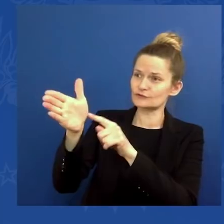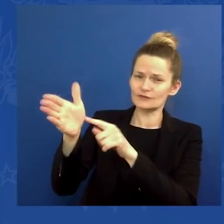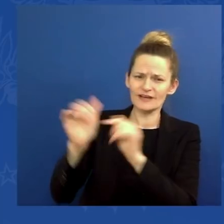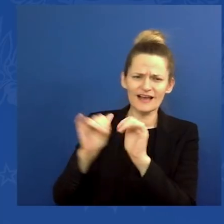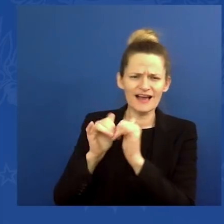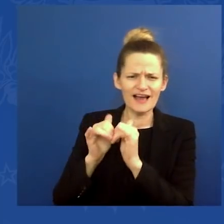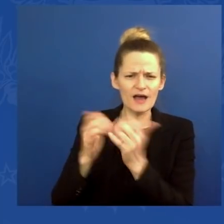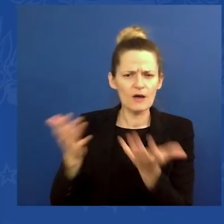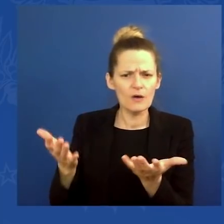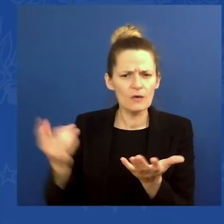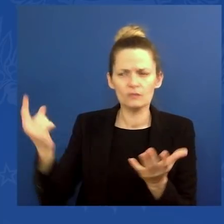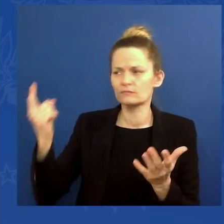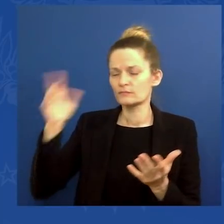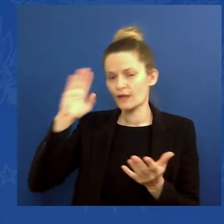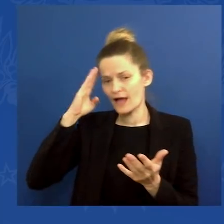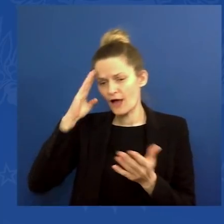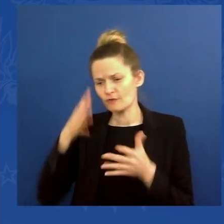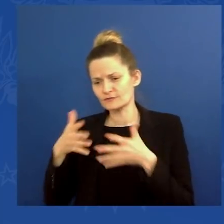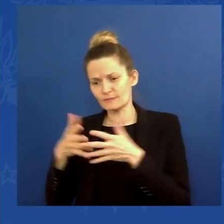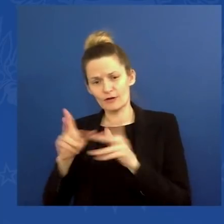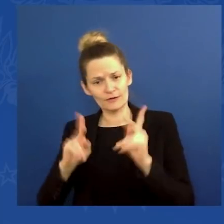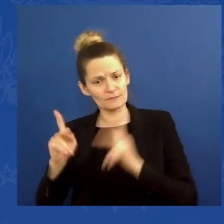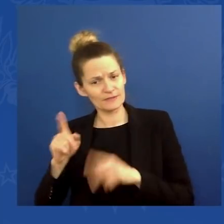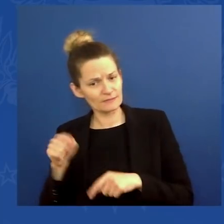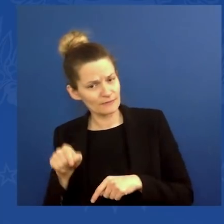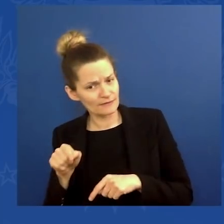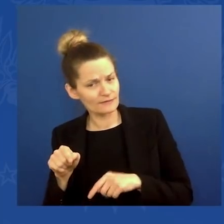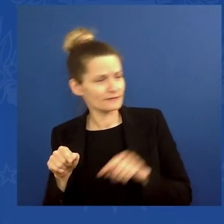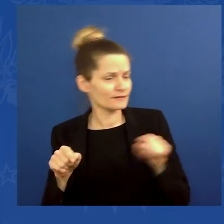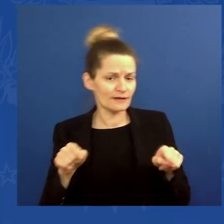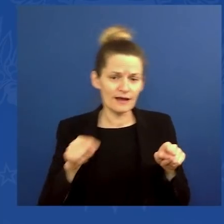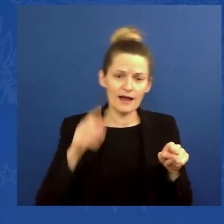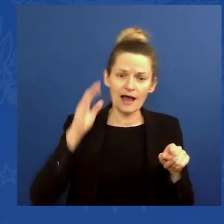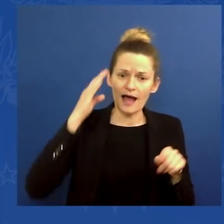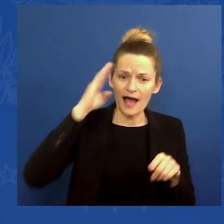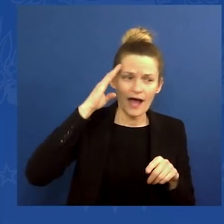The Irish Americans have fought in the Revolutionary War